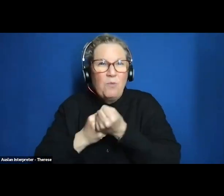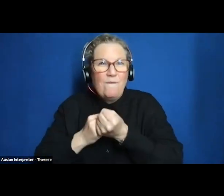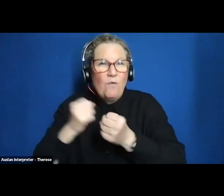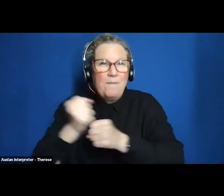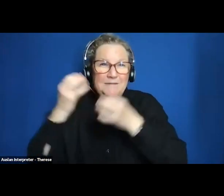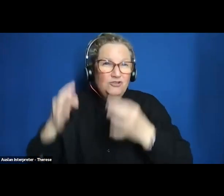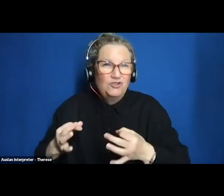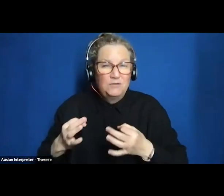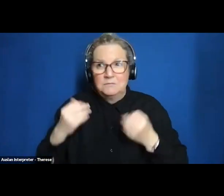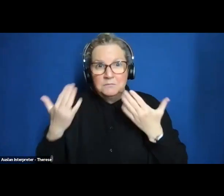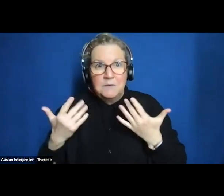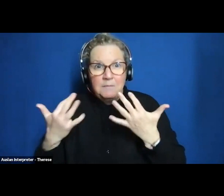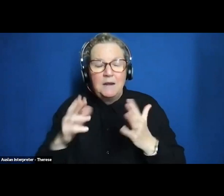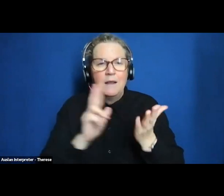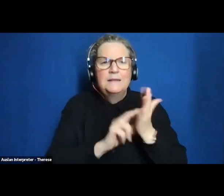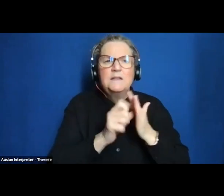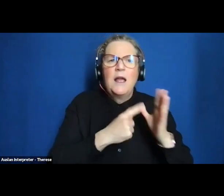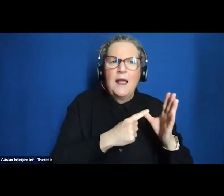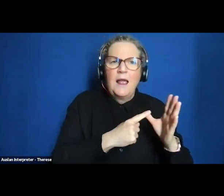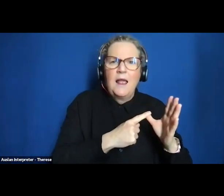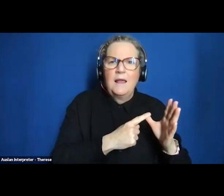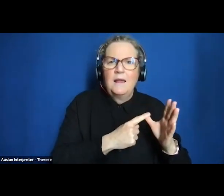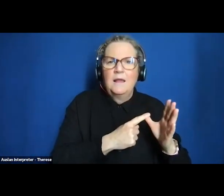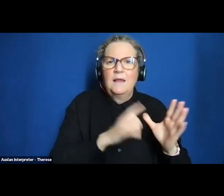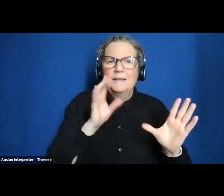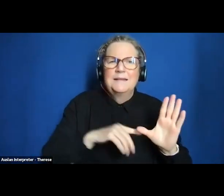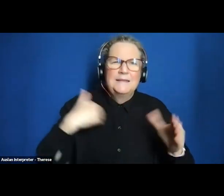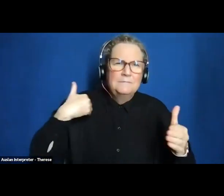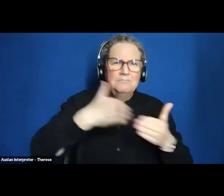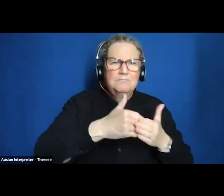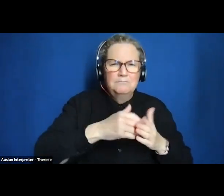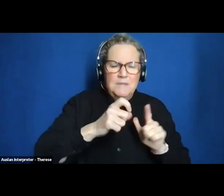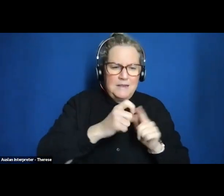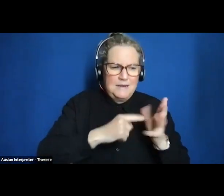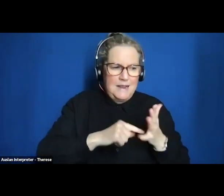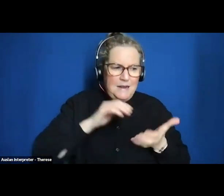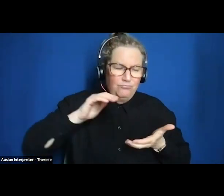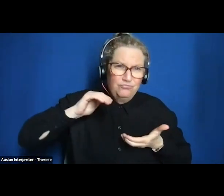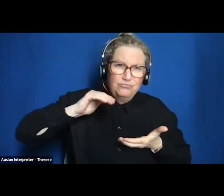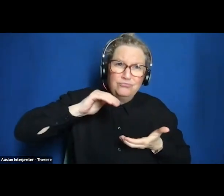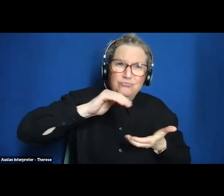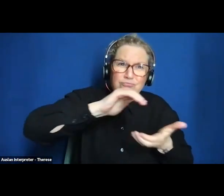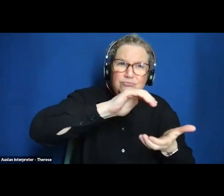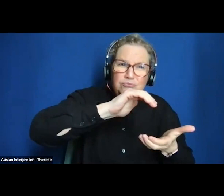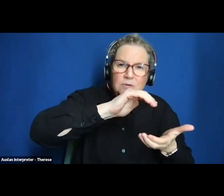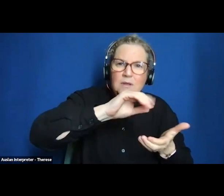And even the NDIA who over the past decade has amassed much, much more data than we had before, is not able to tell us how many